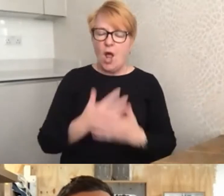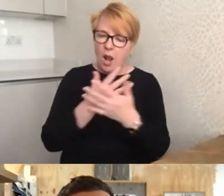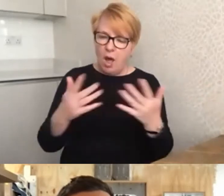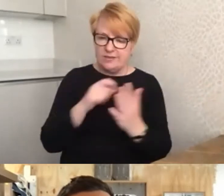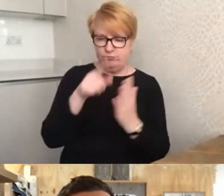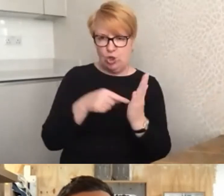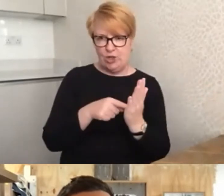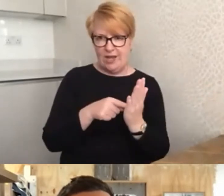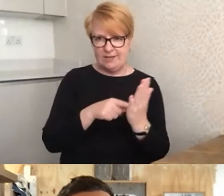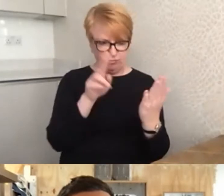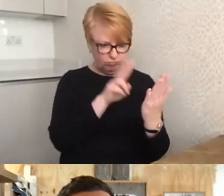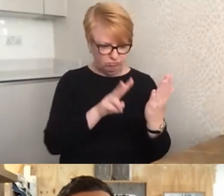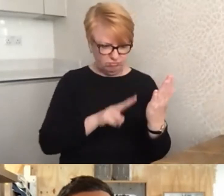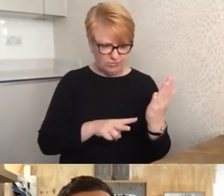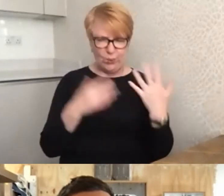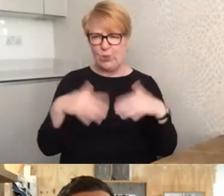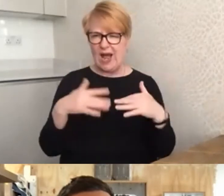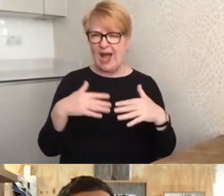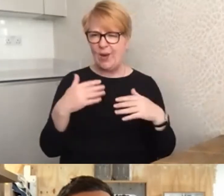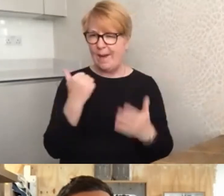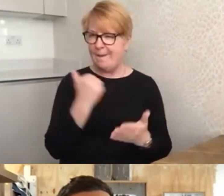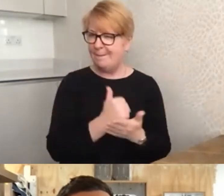they were doing amazing things really important, fantastic things.